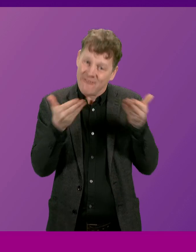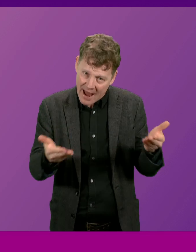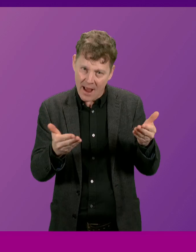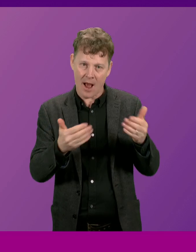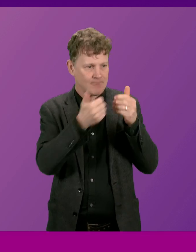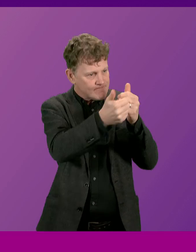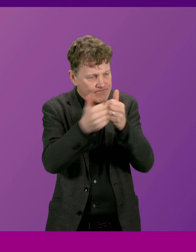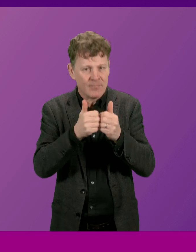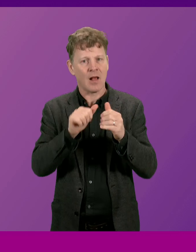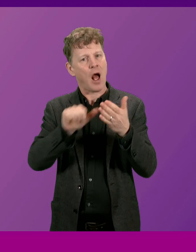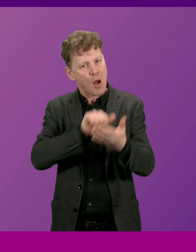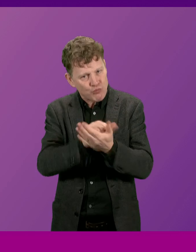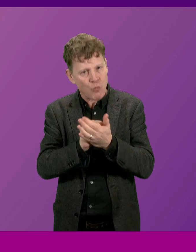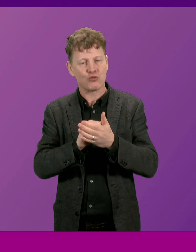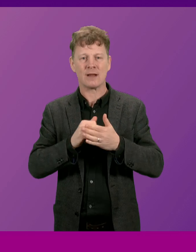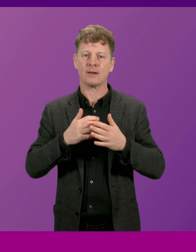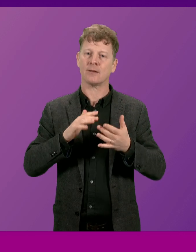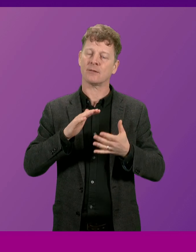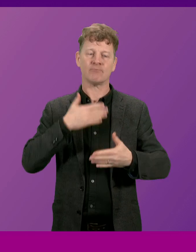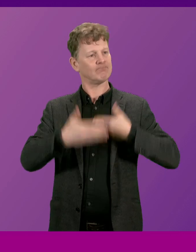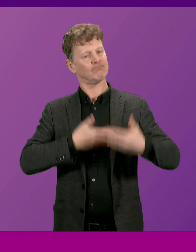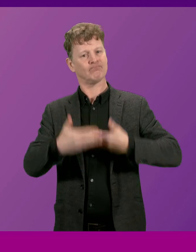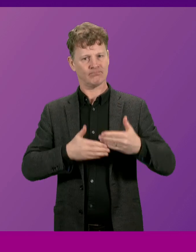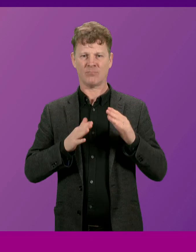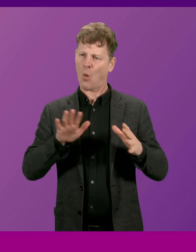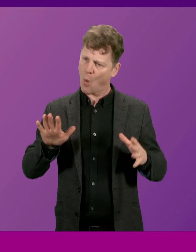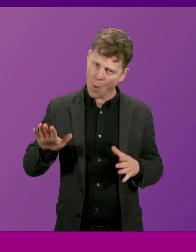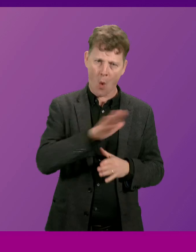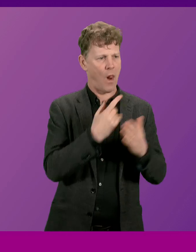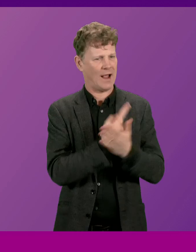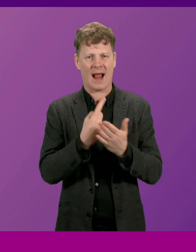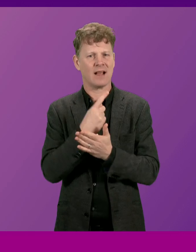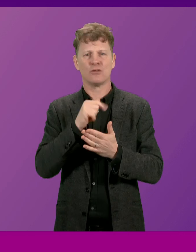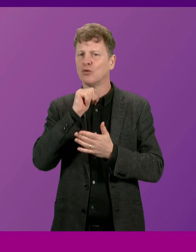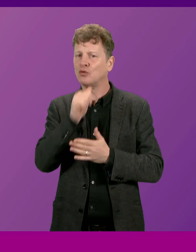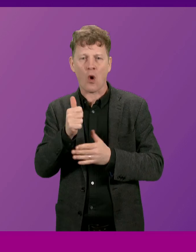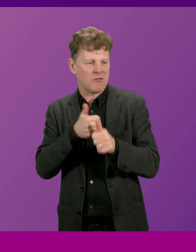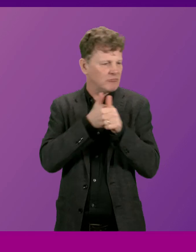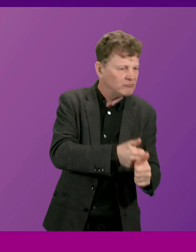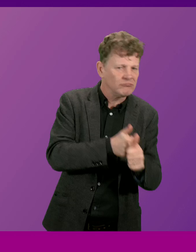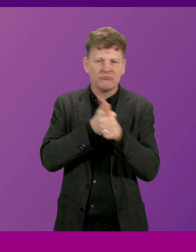and dispassionate fashion across all cases and that nobody is prejudiced as a consequence.